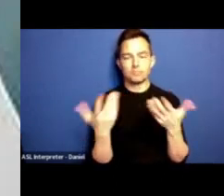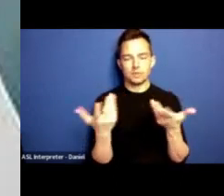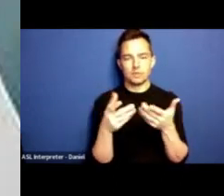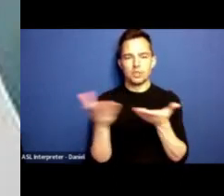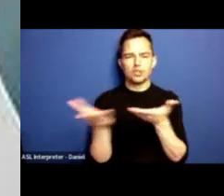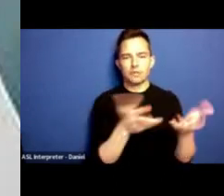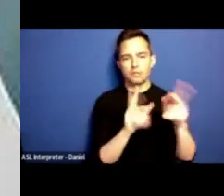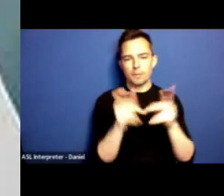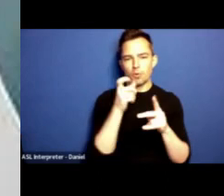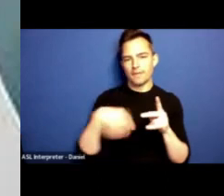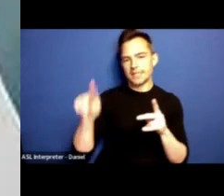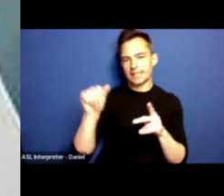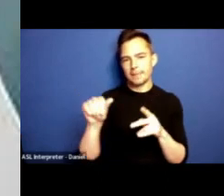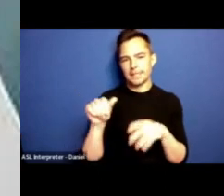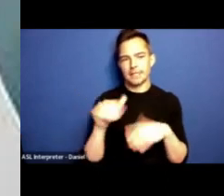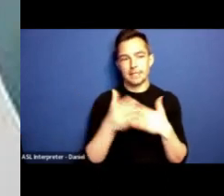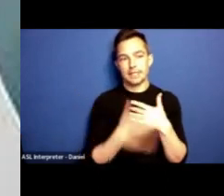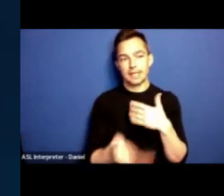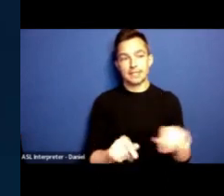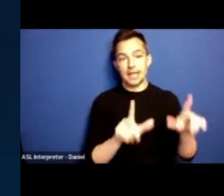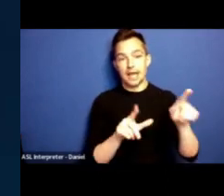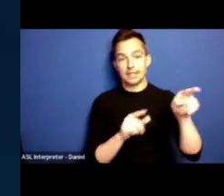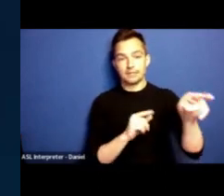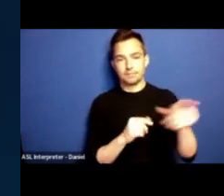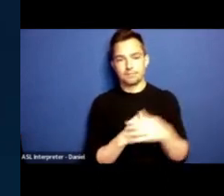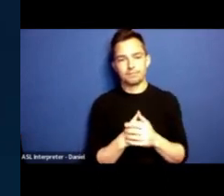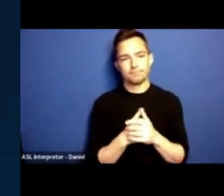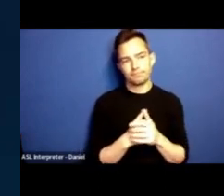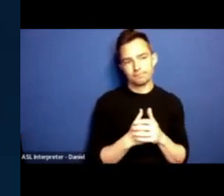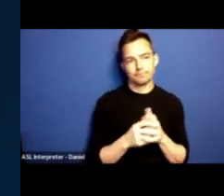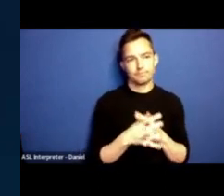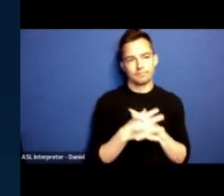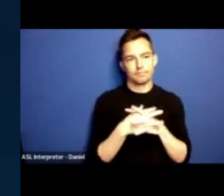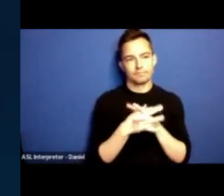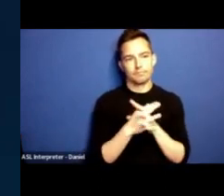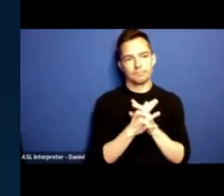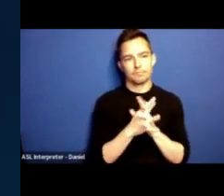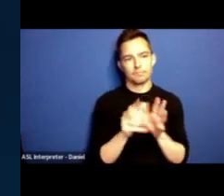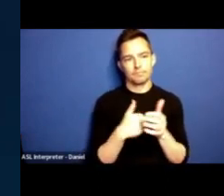with disabilities next slide. Okay, so I'm going to bring it